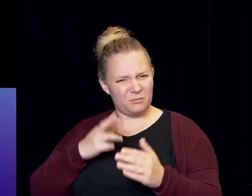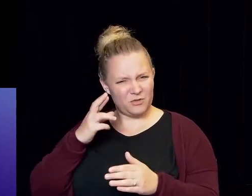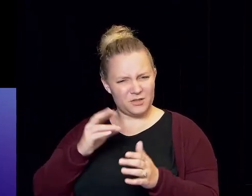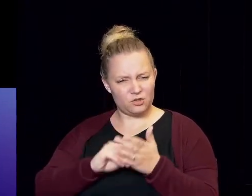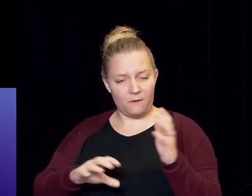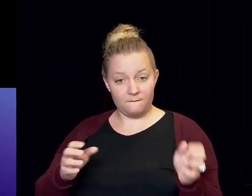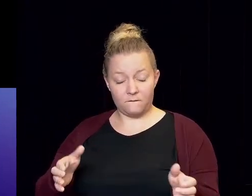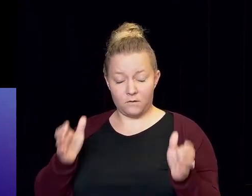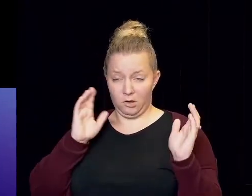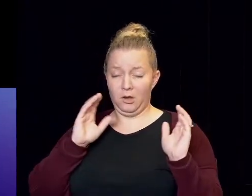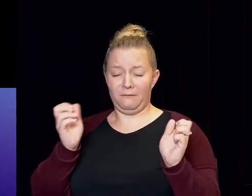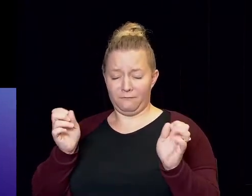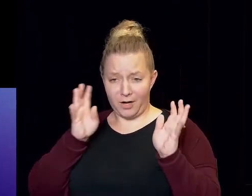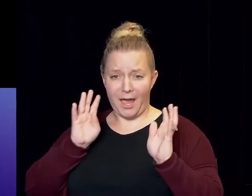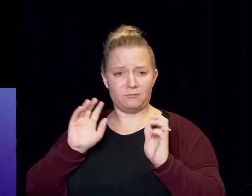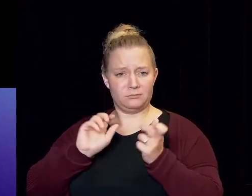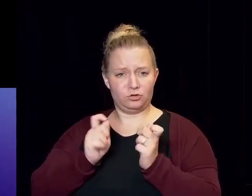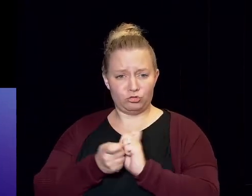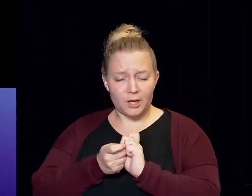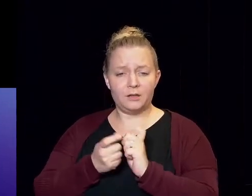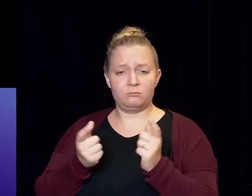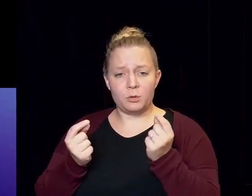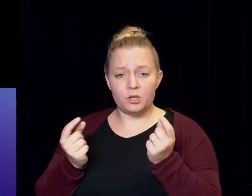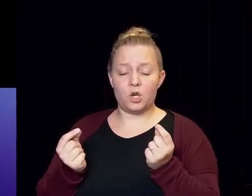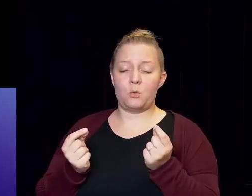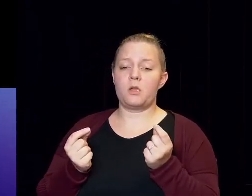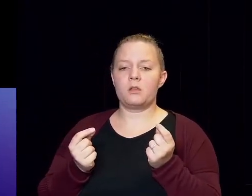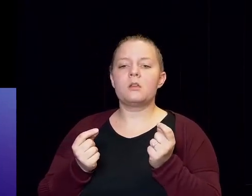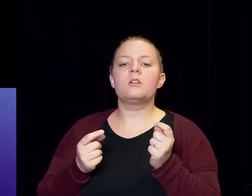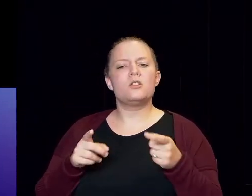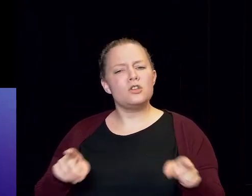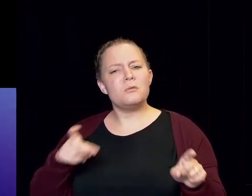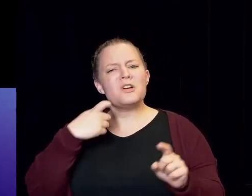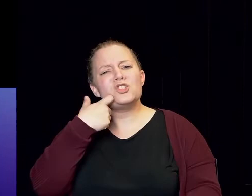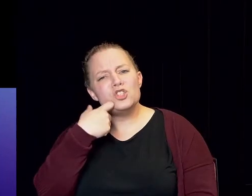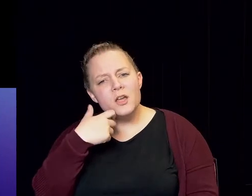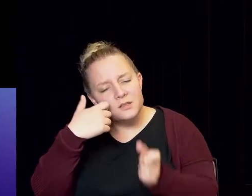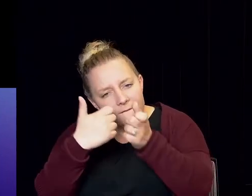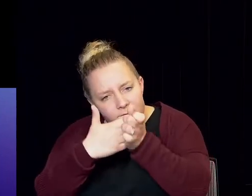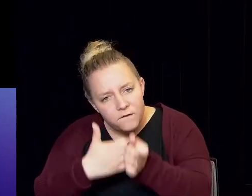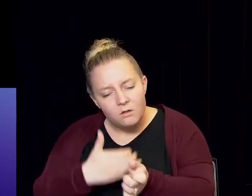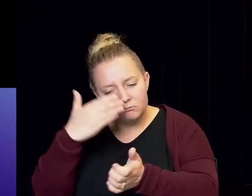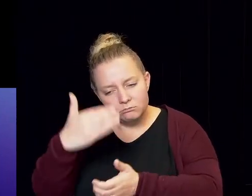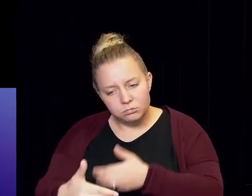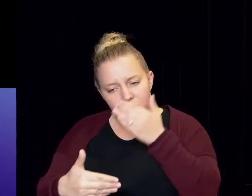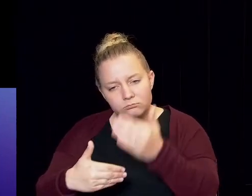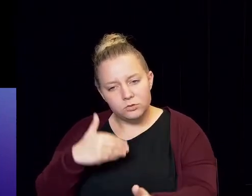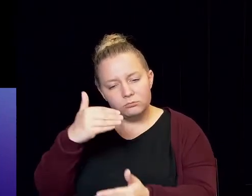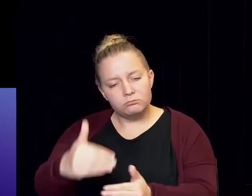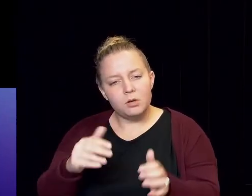out or have students change what they're doing even though you just follow the same exact process.